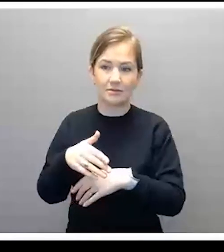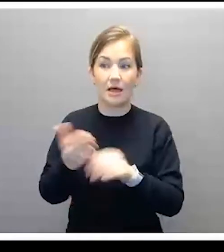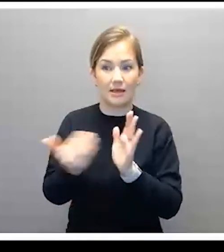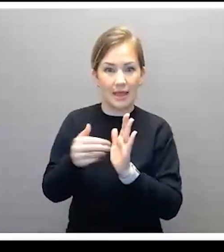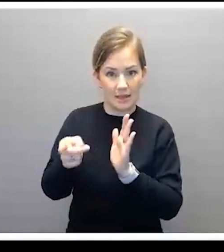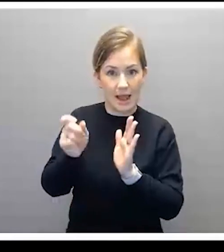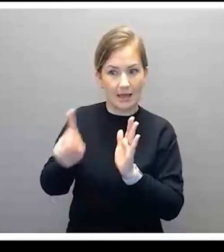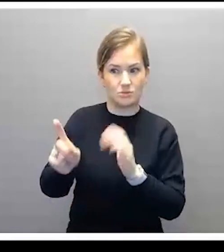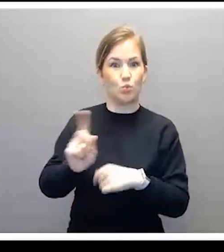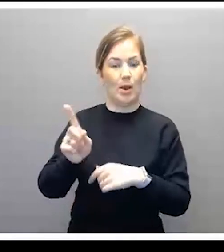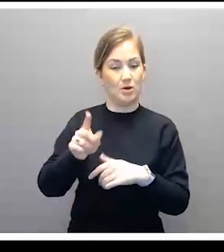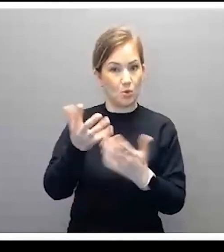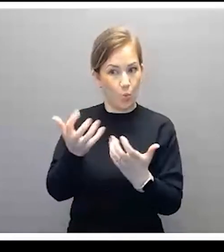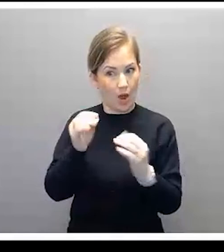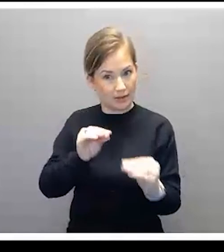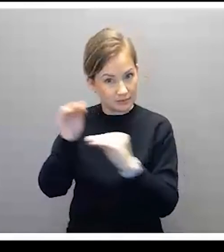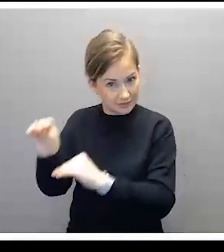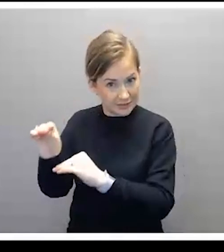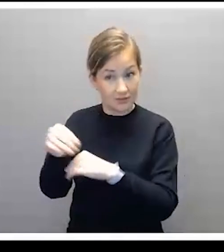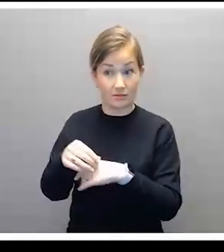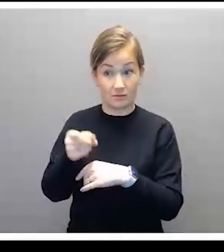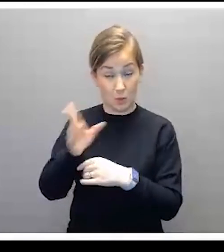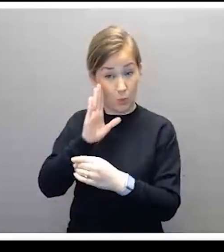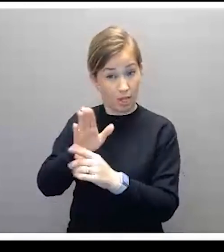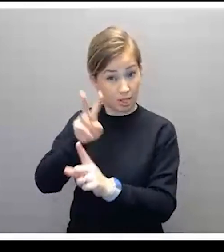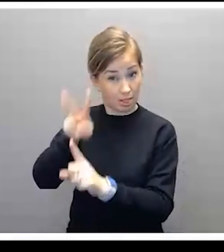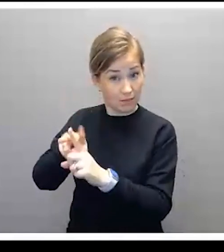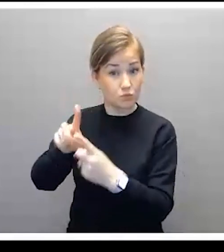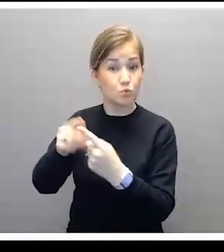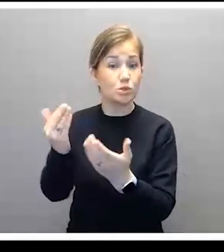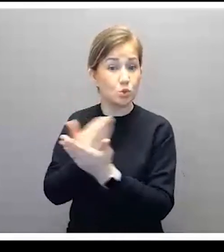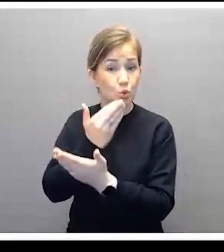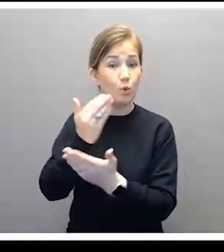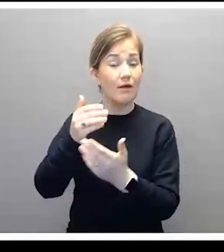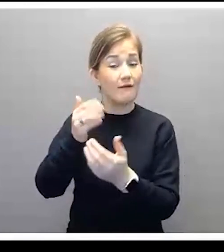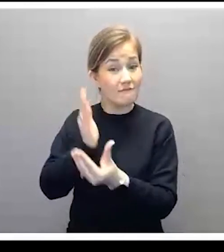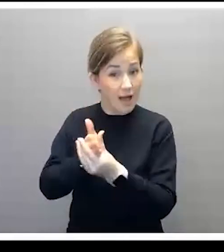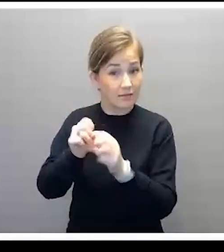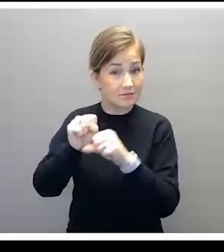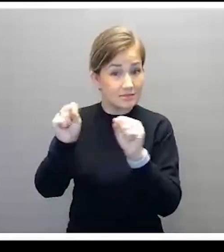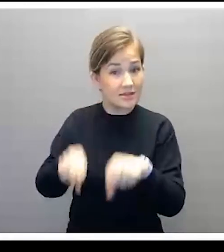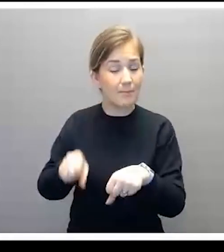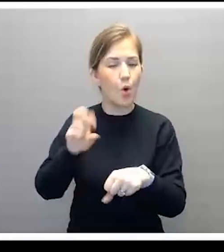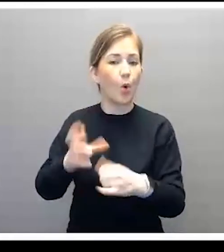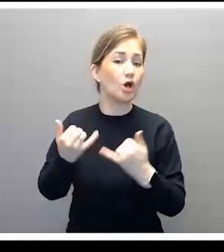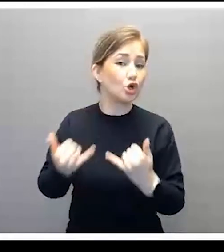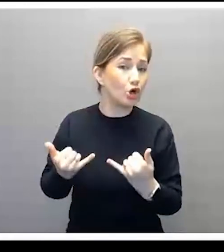Where do you want it? And is it going to a new file system or an existing file system?